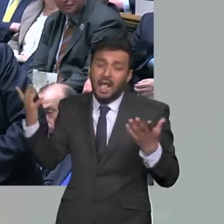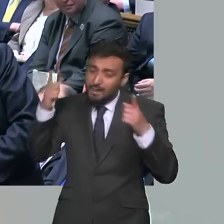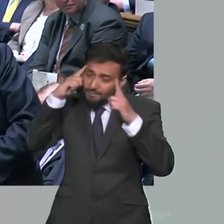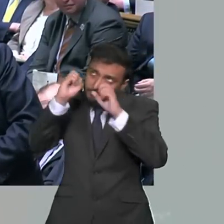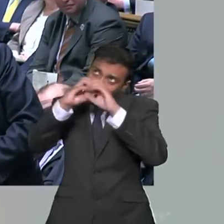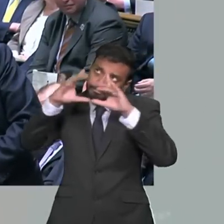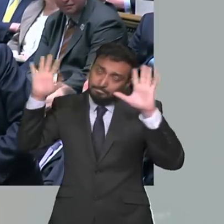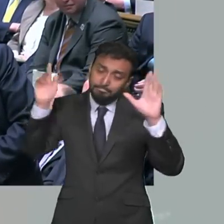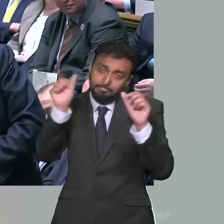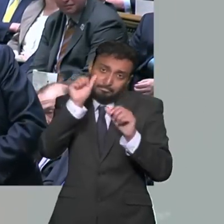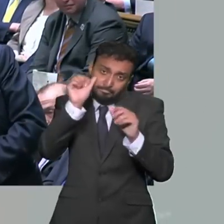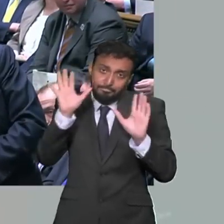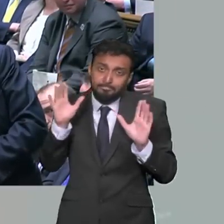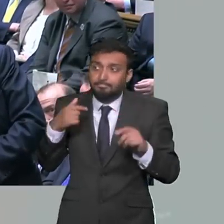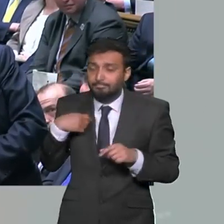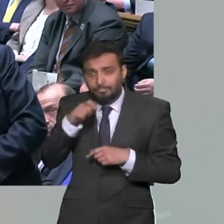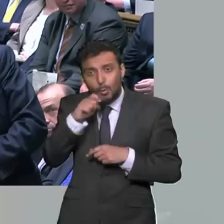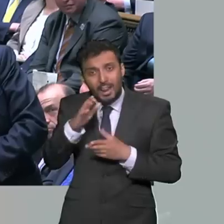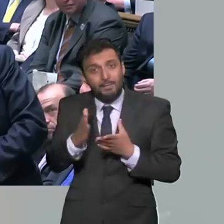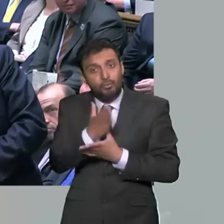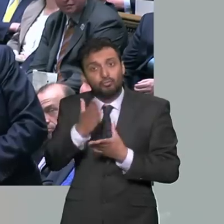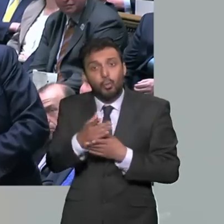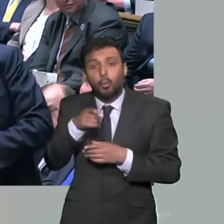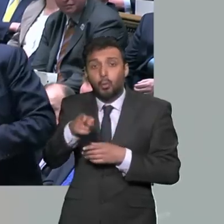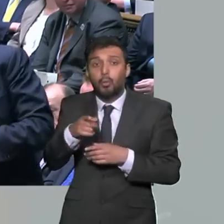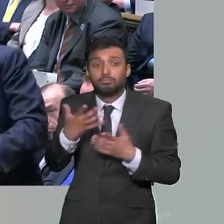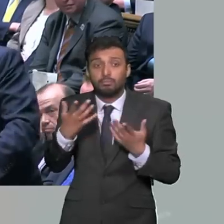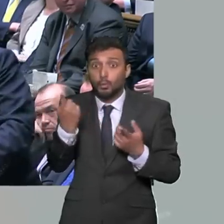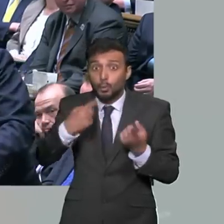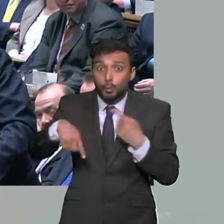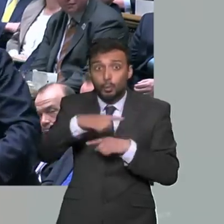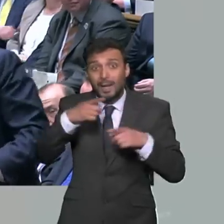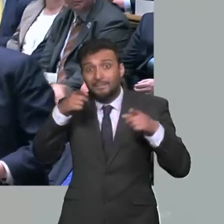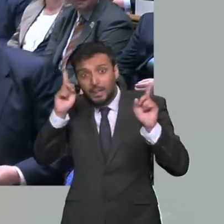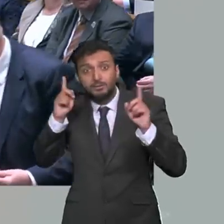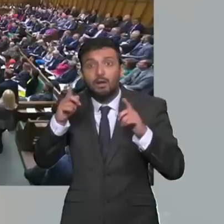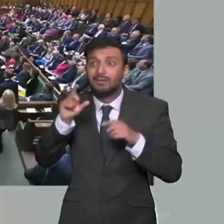I will make sure that all relevant Ministers and civil servants appear before his Committee.